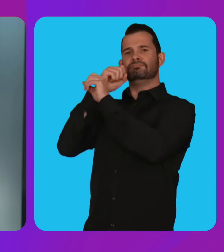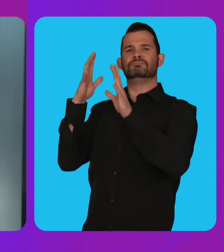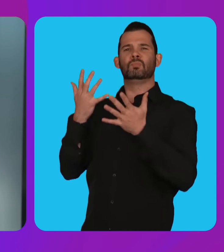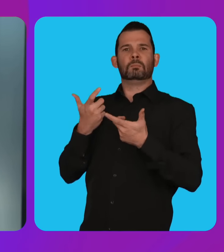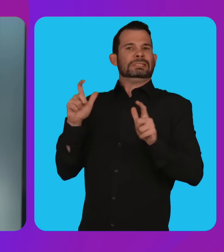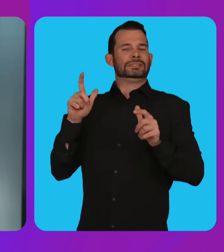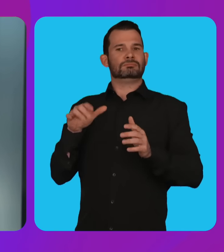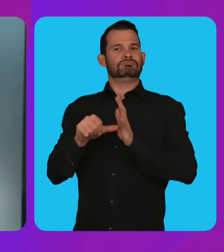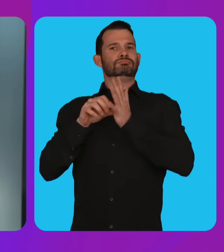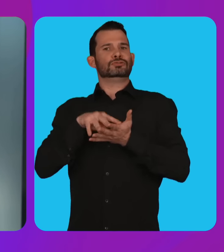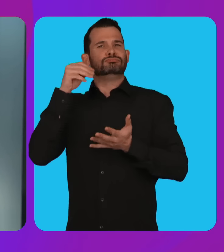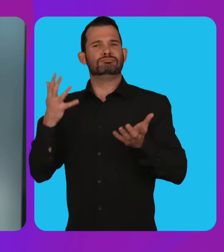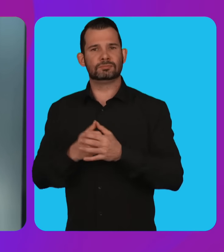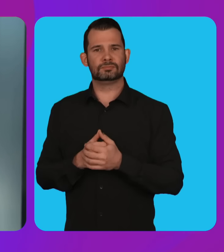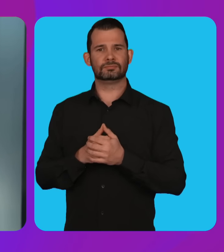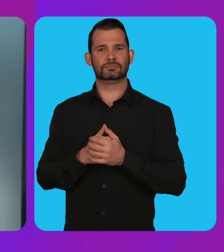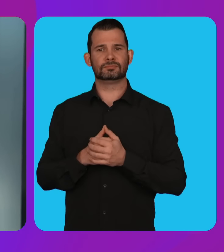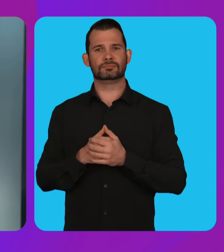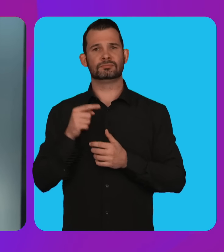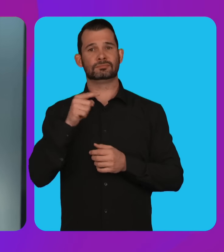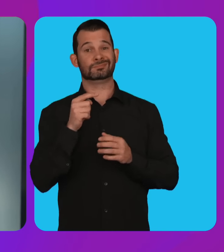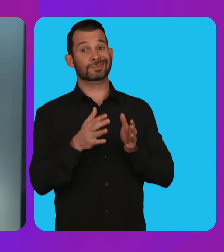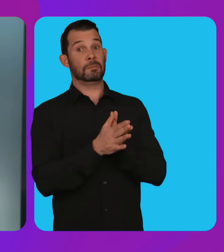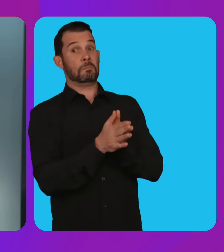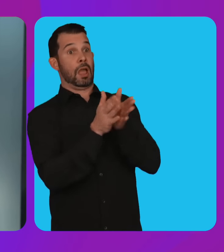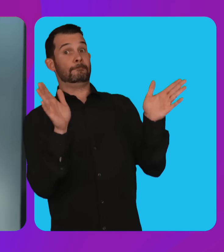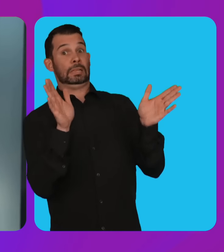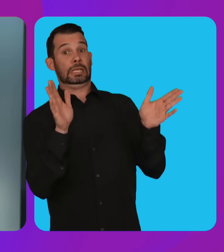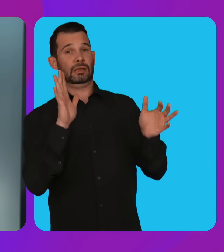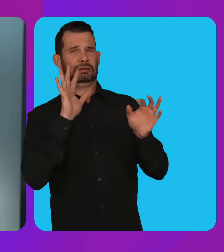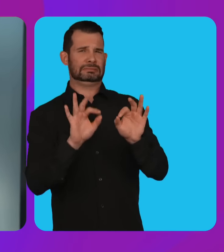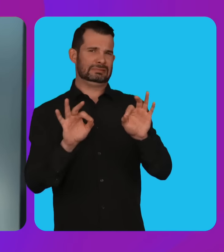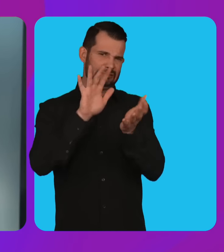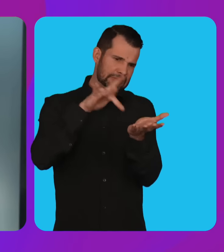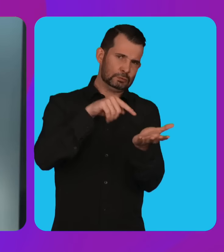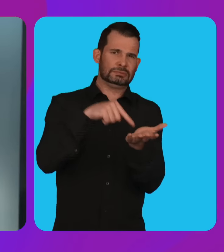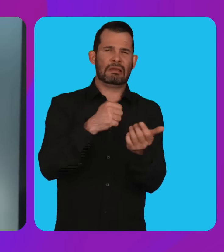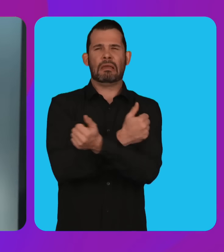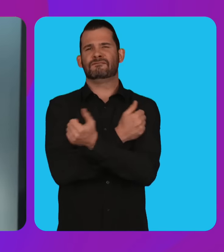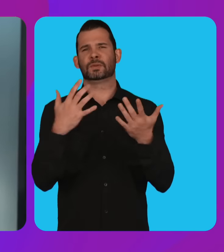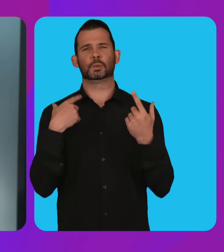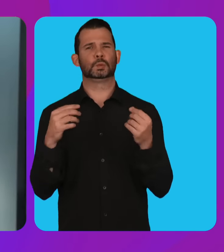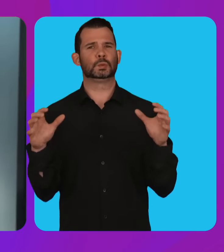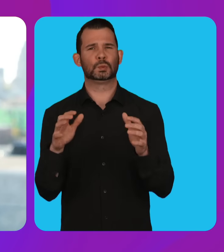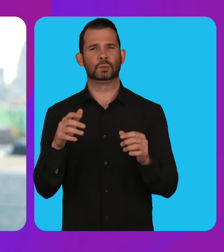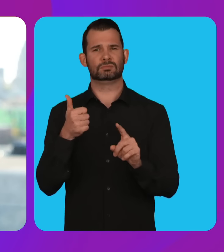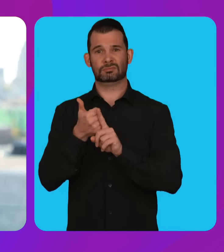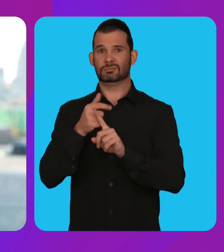[Interpreter 1] The public is central to everything we do. It's our audiences who count, not us.